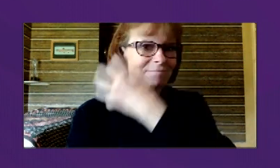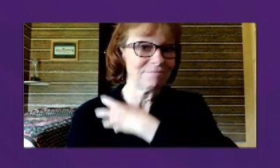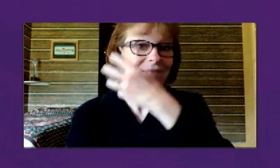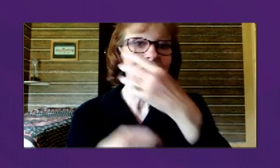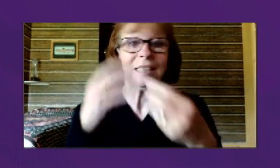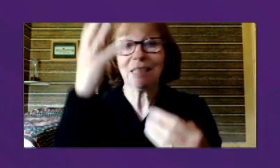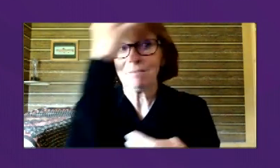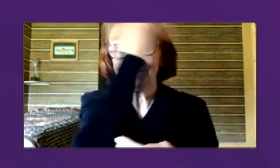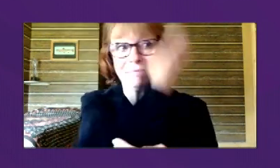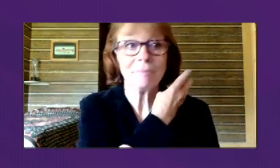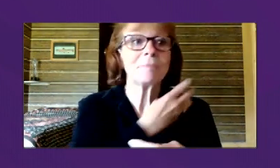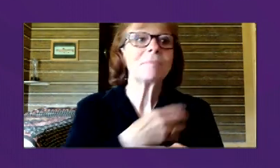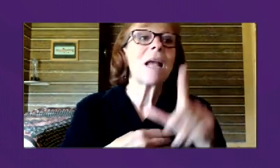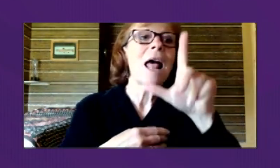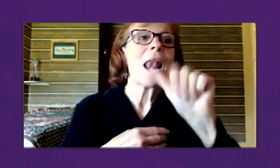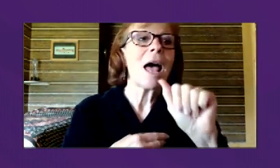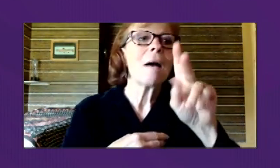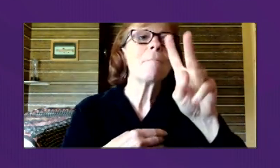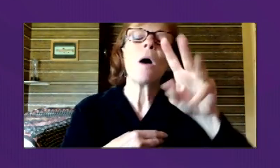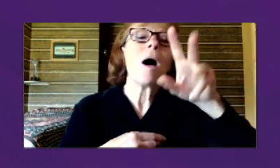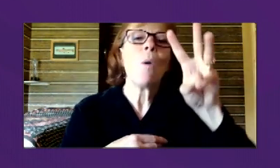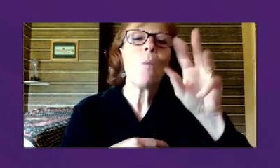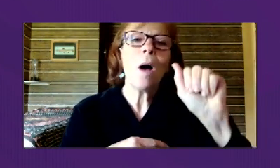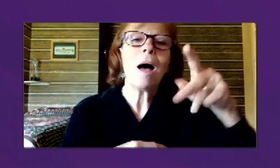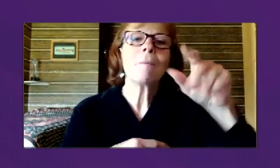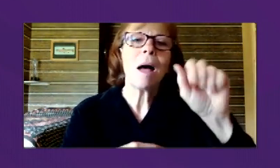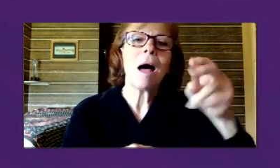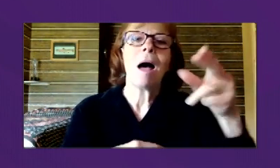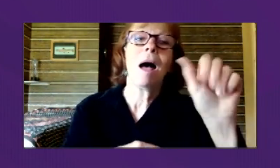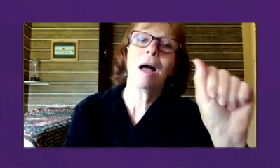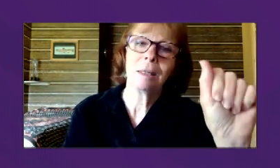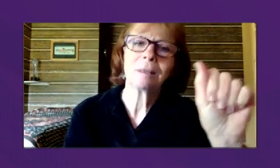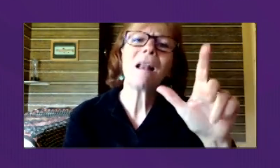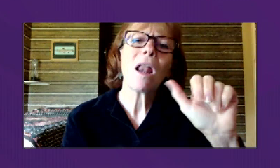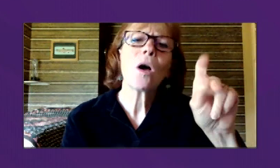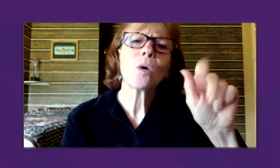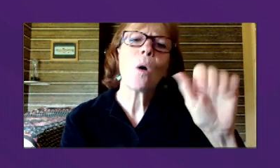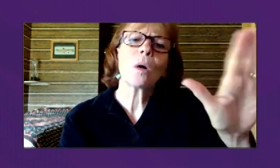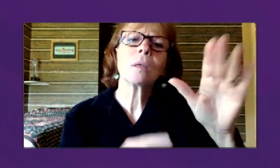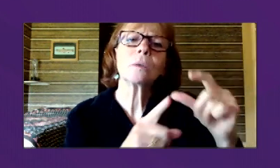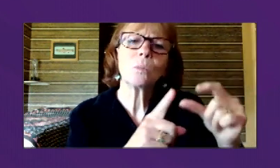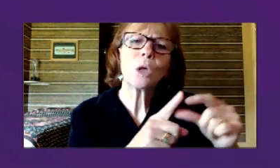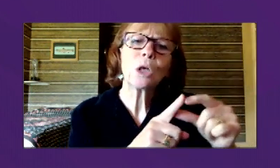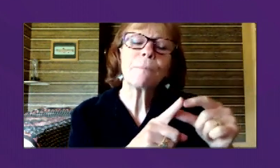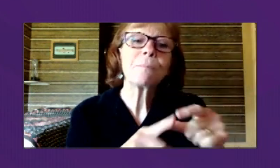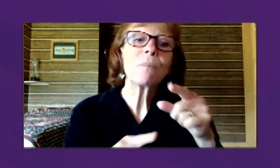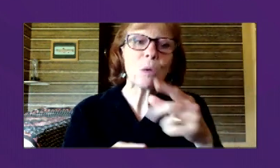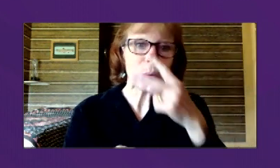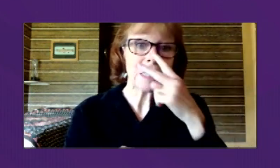And this word comes from the Lakota language. The headdress you see in the image is from the